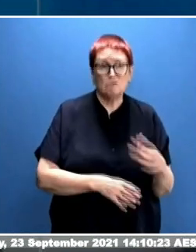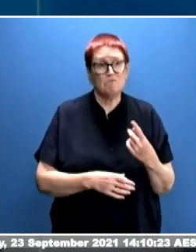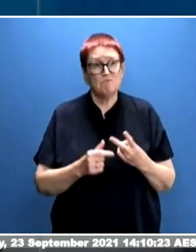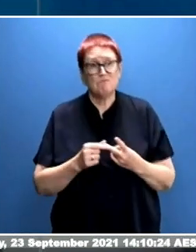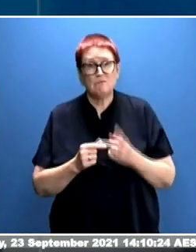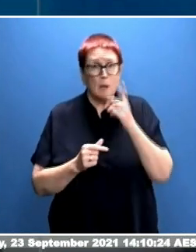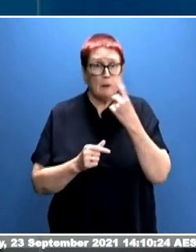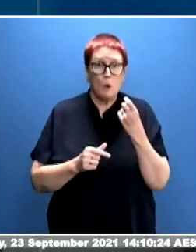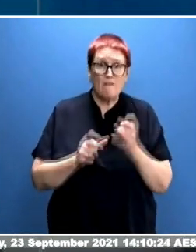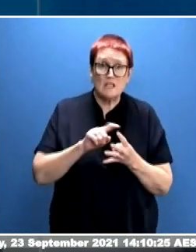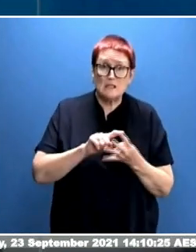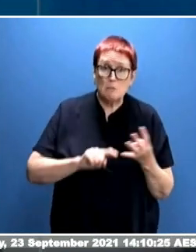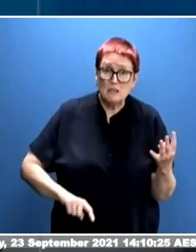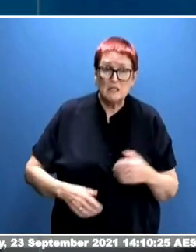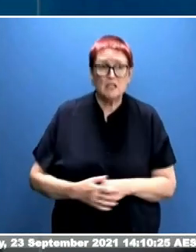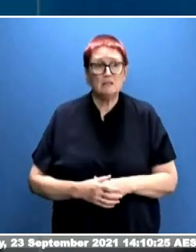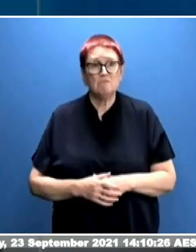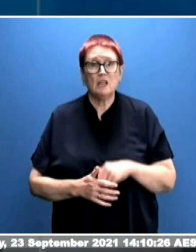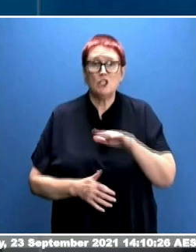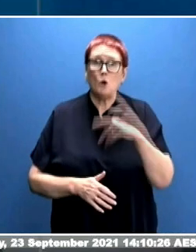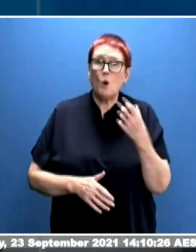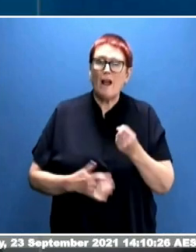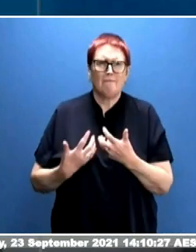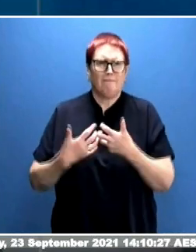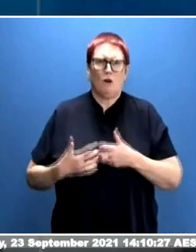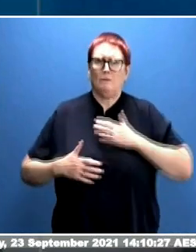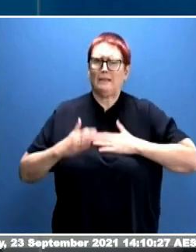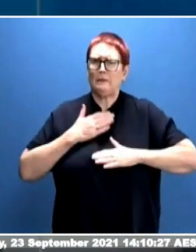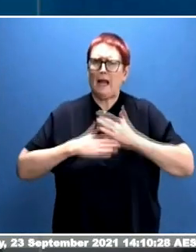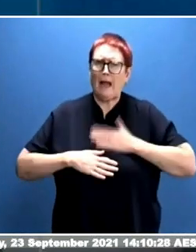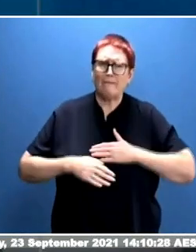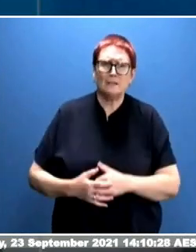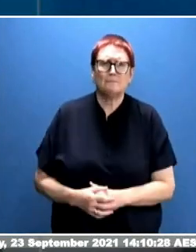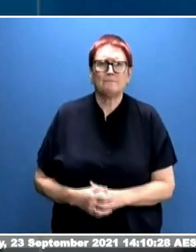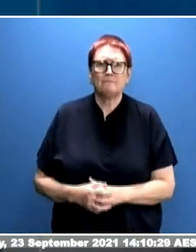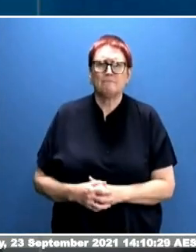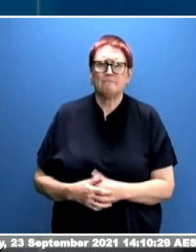children with complex behaviours, forensic disability clients, et cetera.